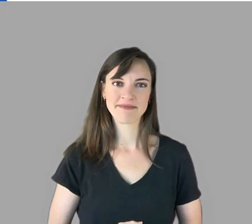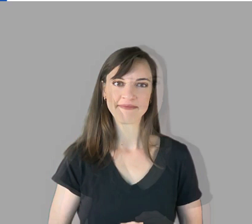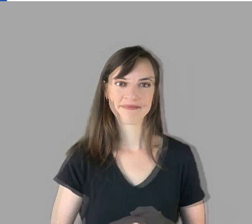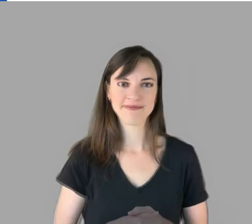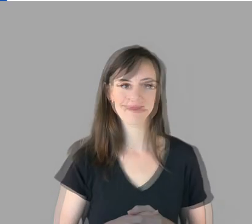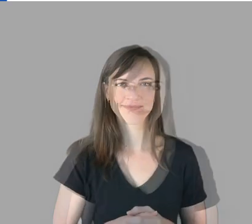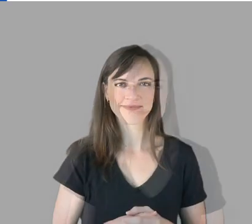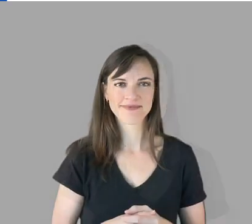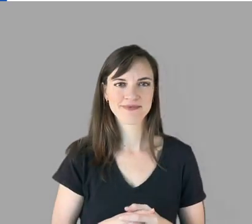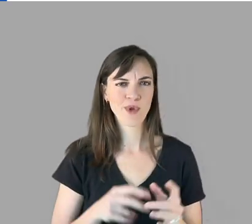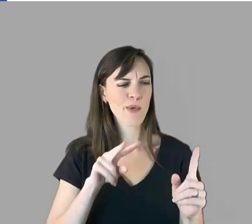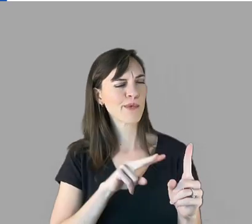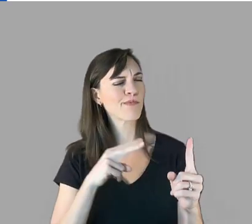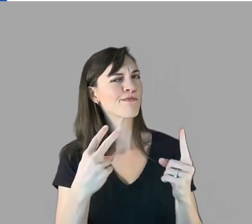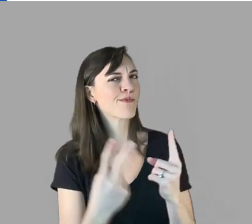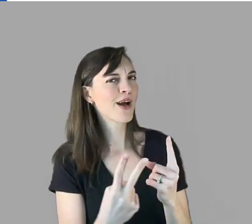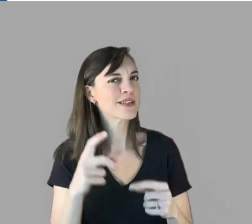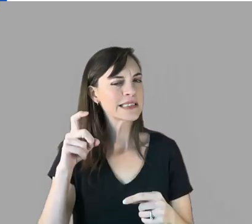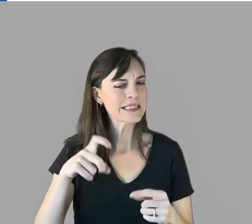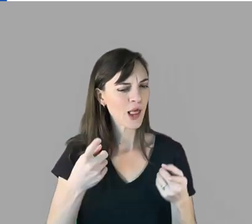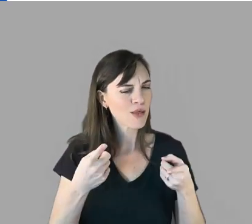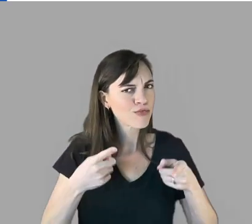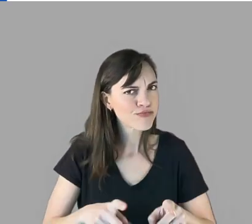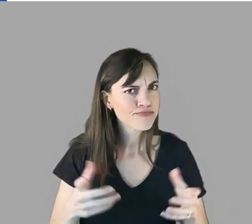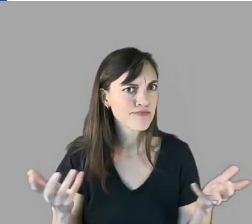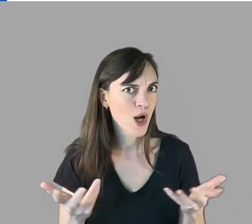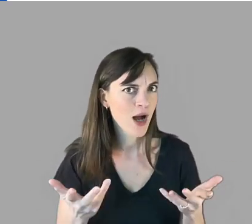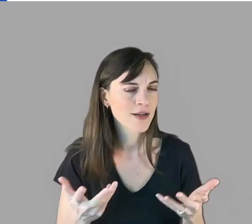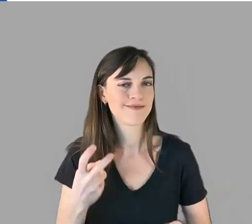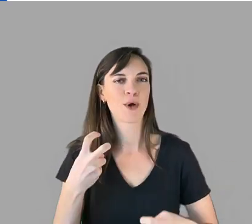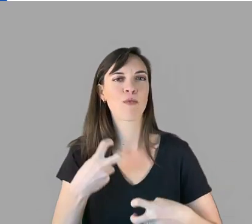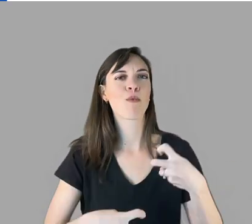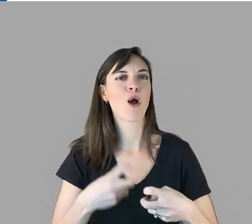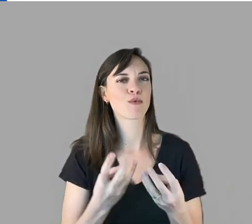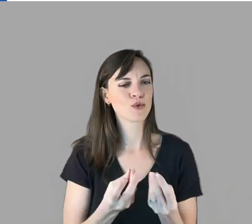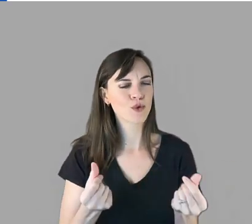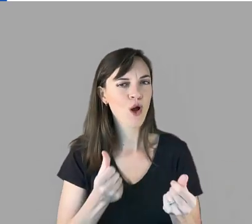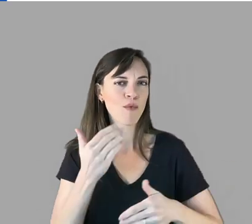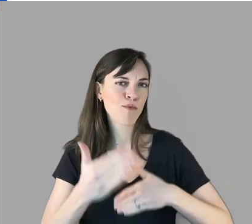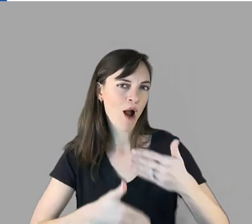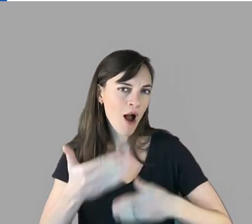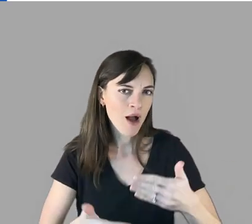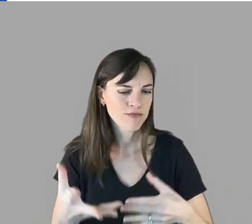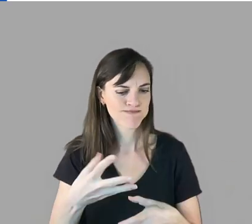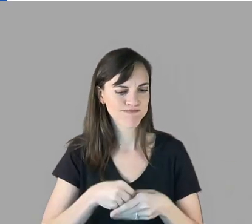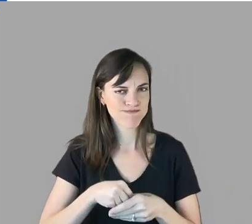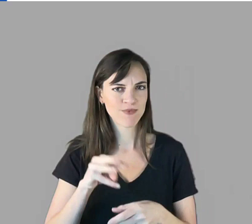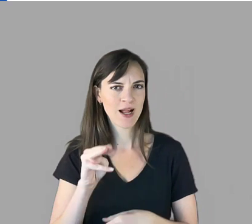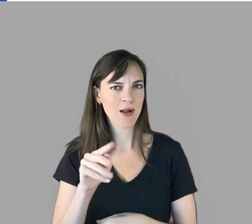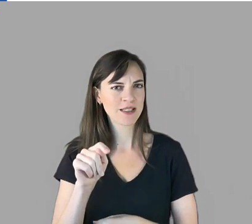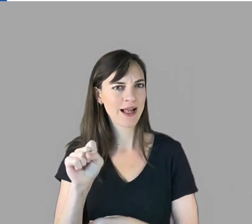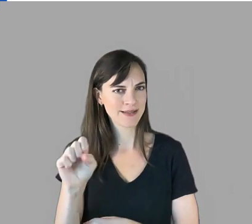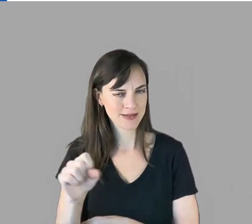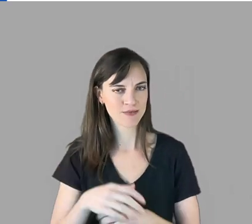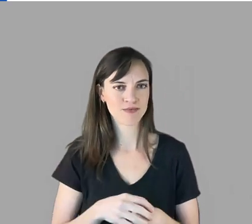Educators should determine how and when to intensify instruction through the lens of the problem solving process within MTSS.